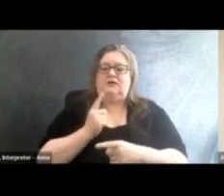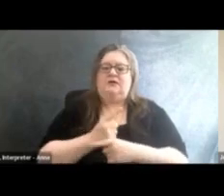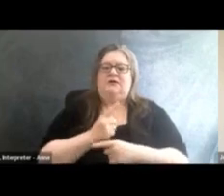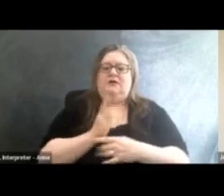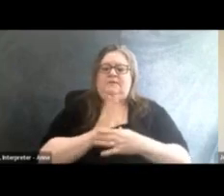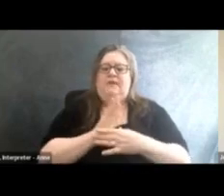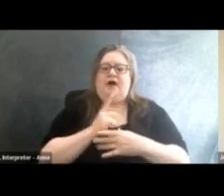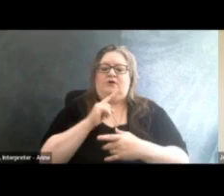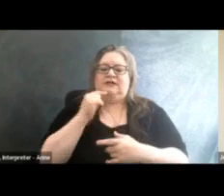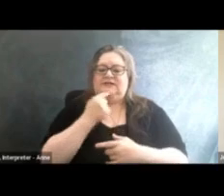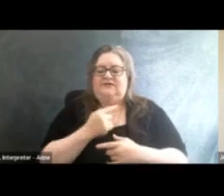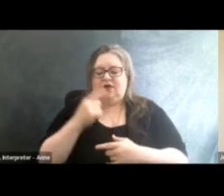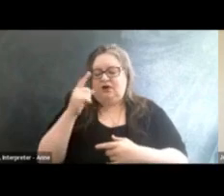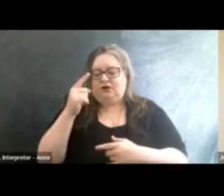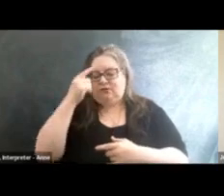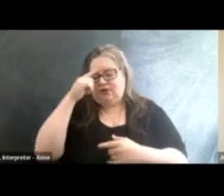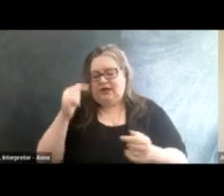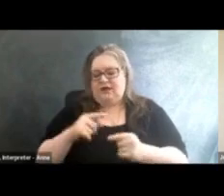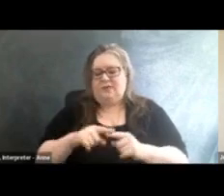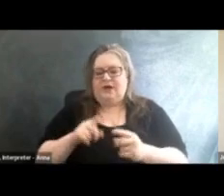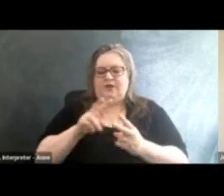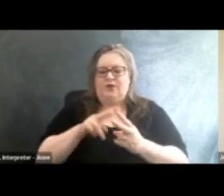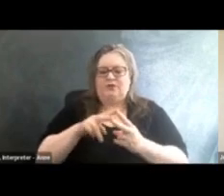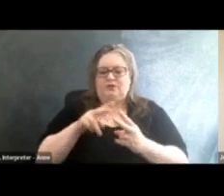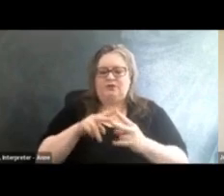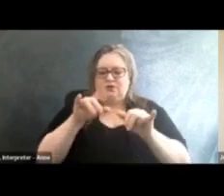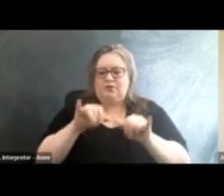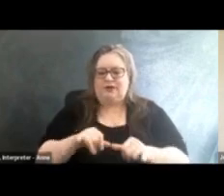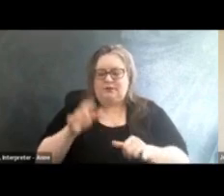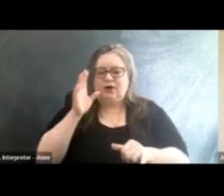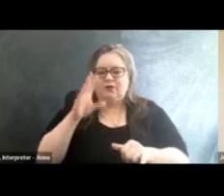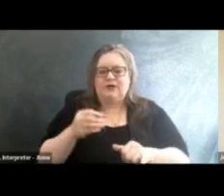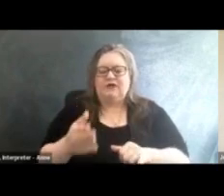brain injuries. But just those two benchmarks will give you a a